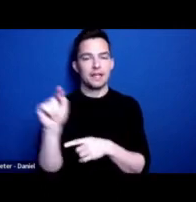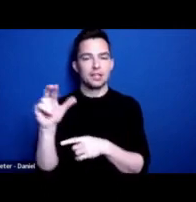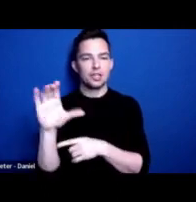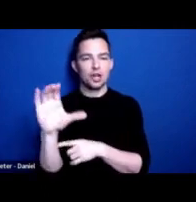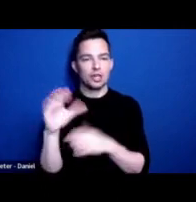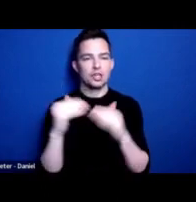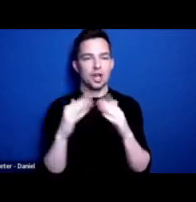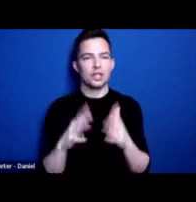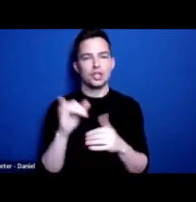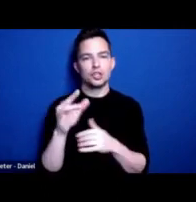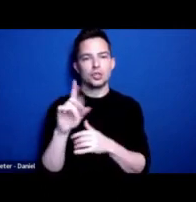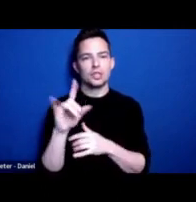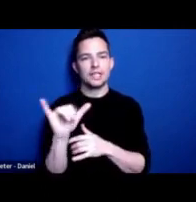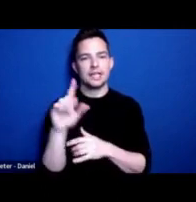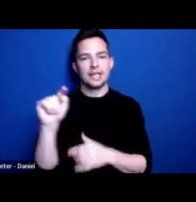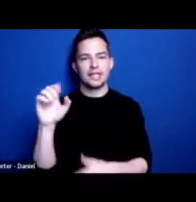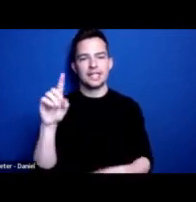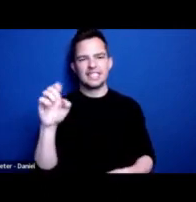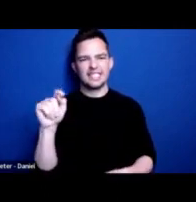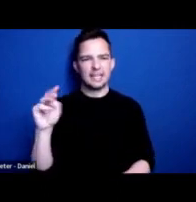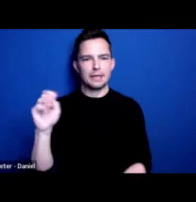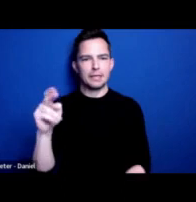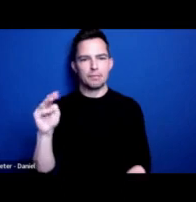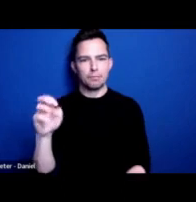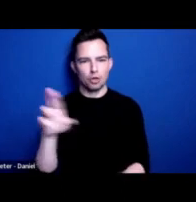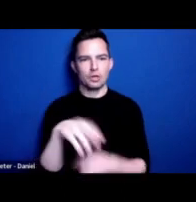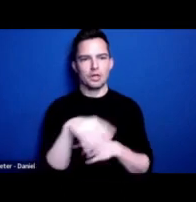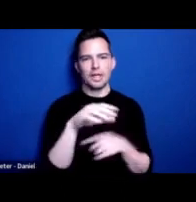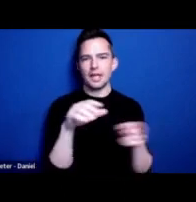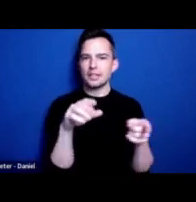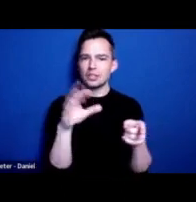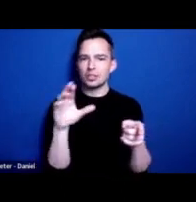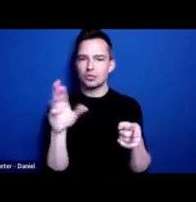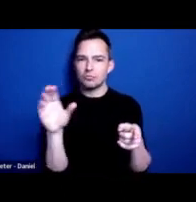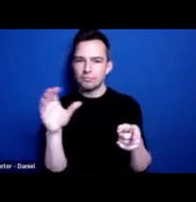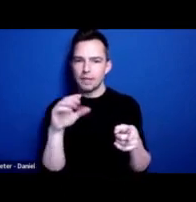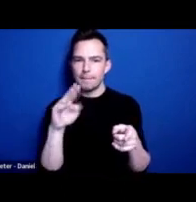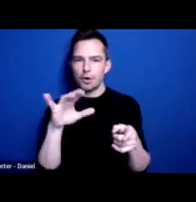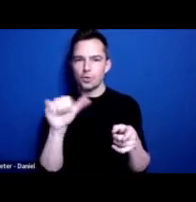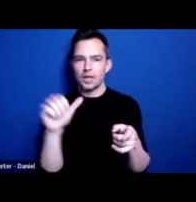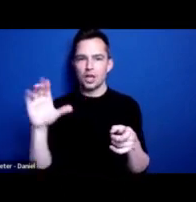Dettmer and Maria Crowley, and we have other staff that are assisting with this event. This